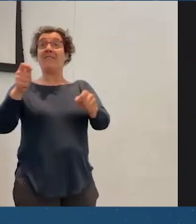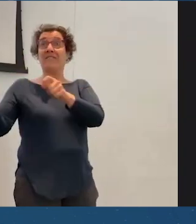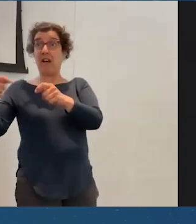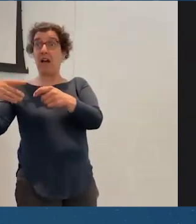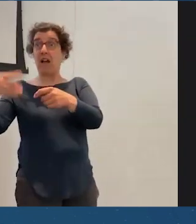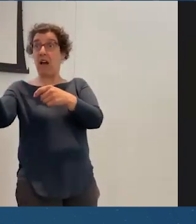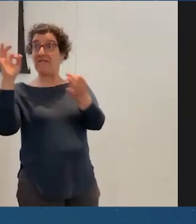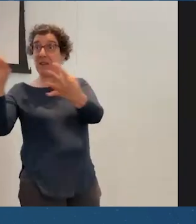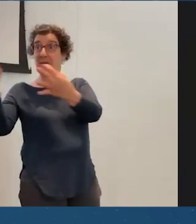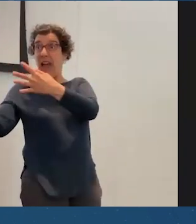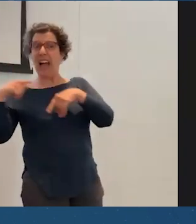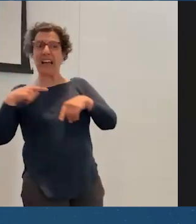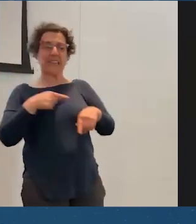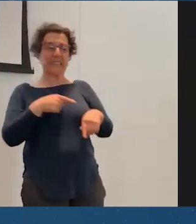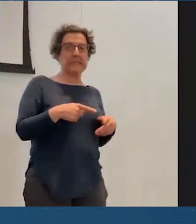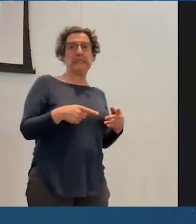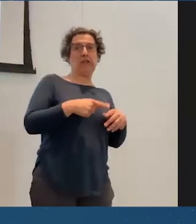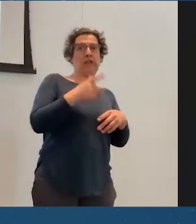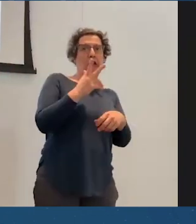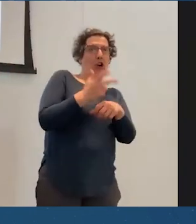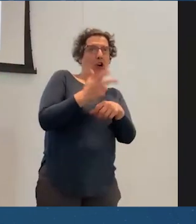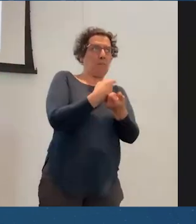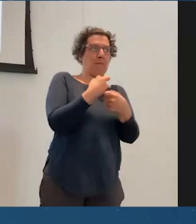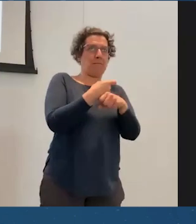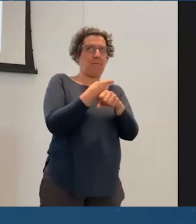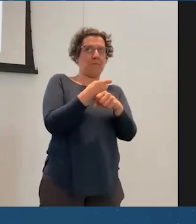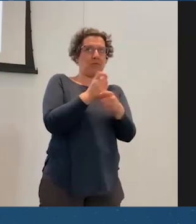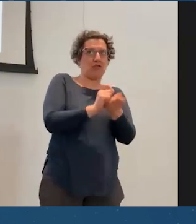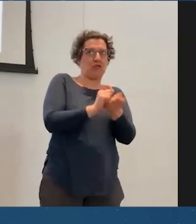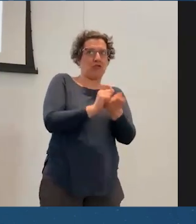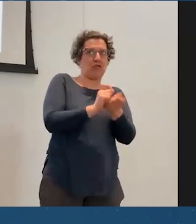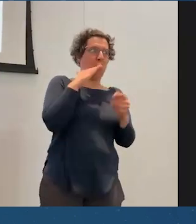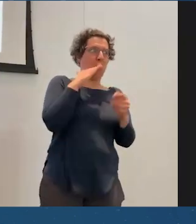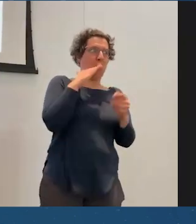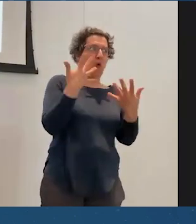to a product at this stage.